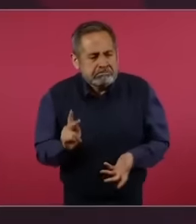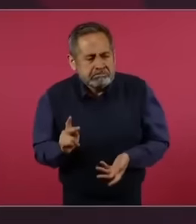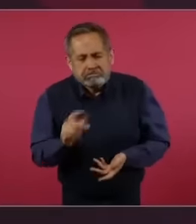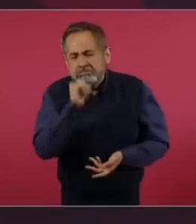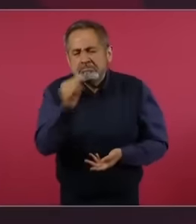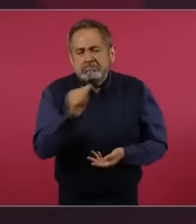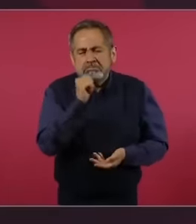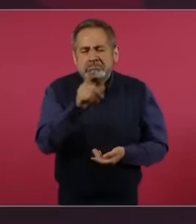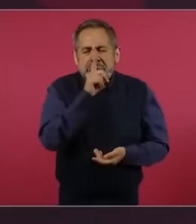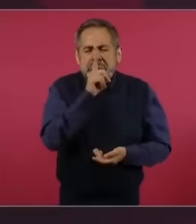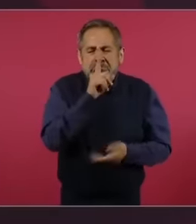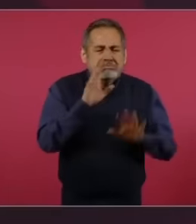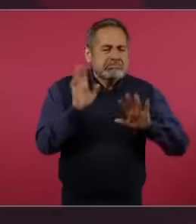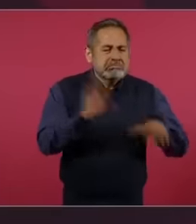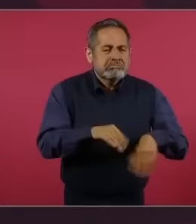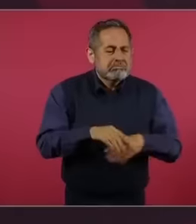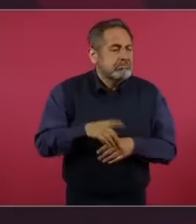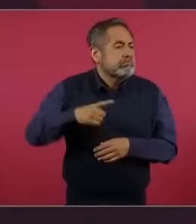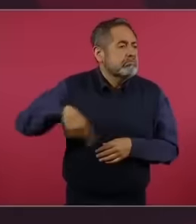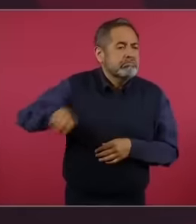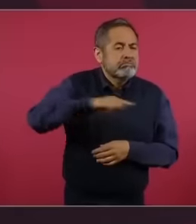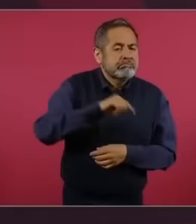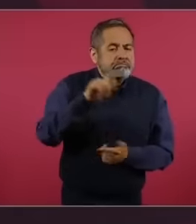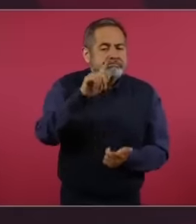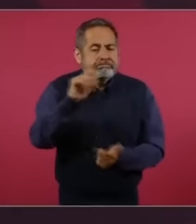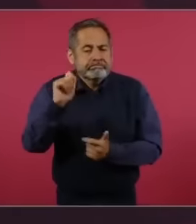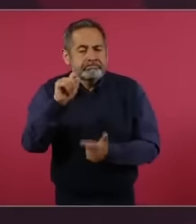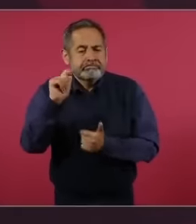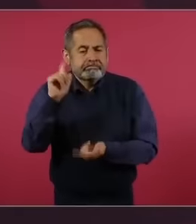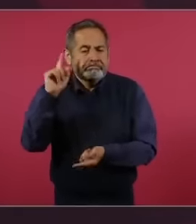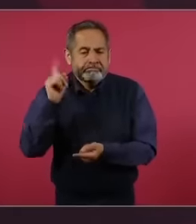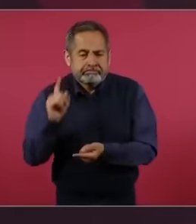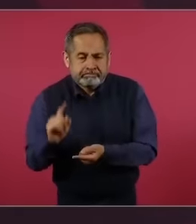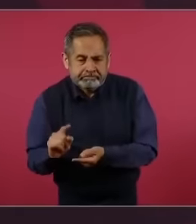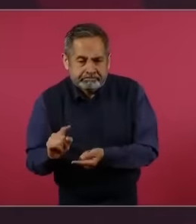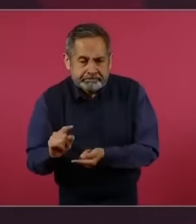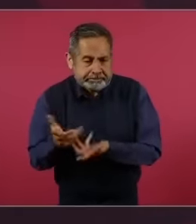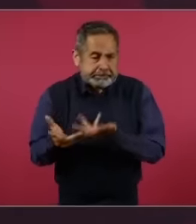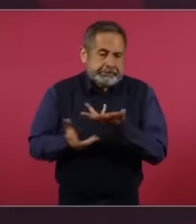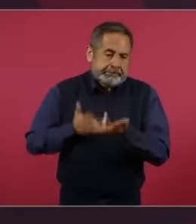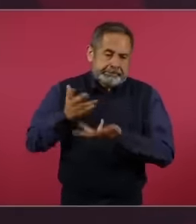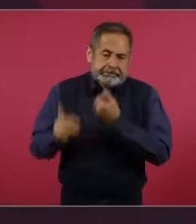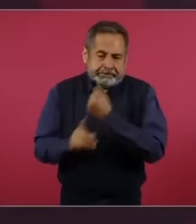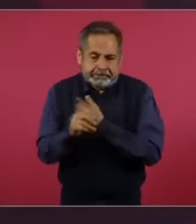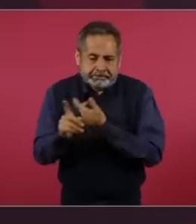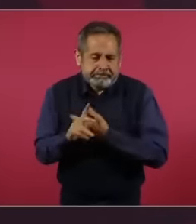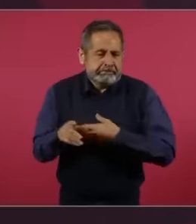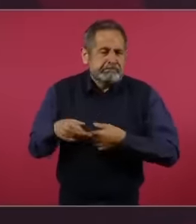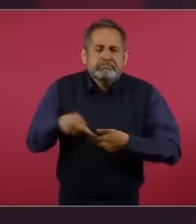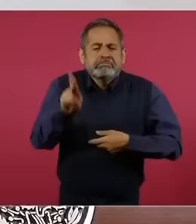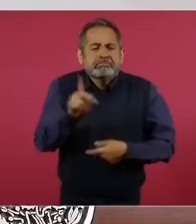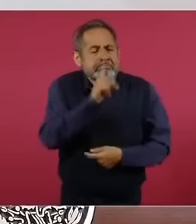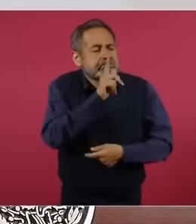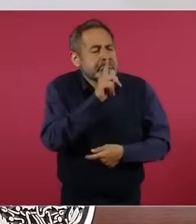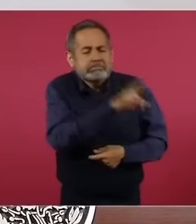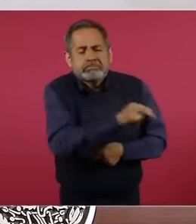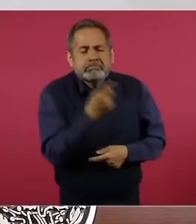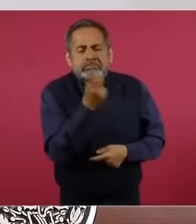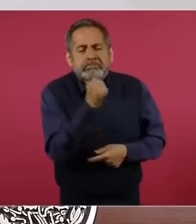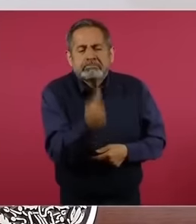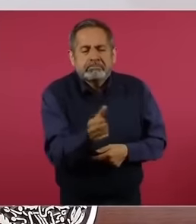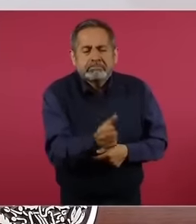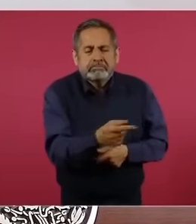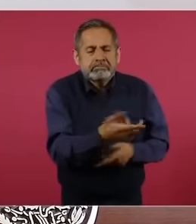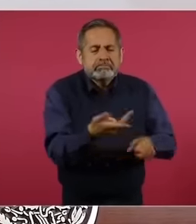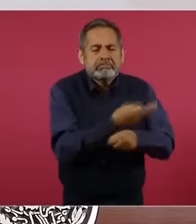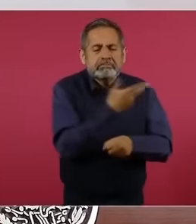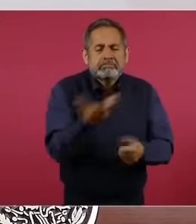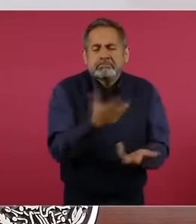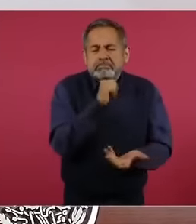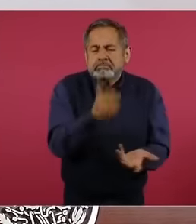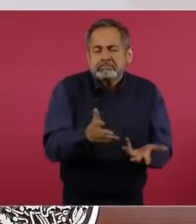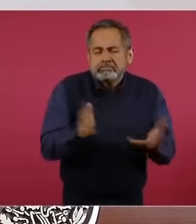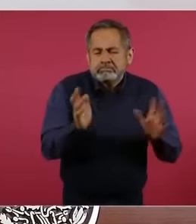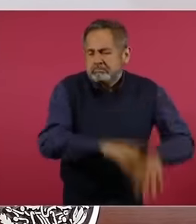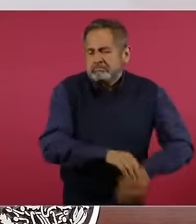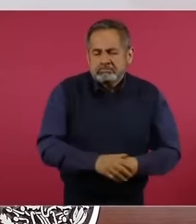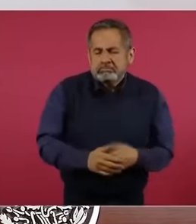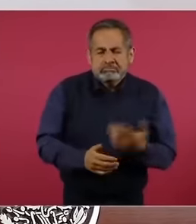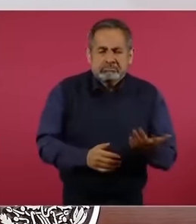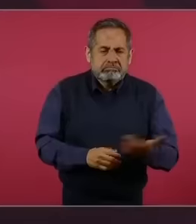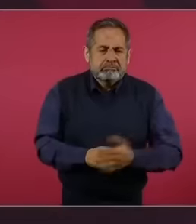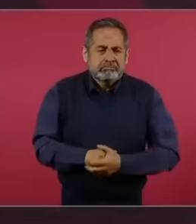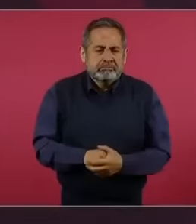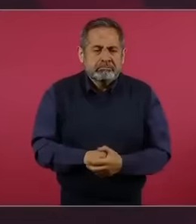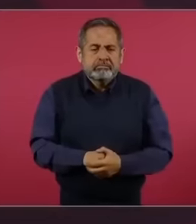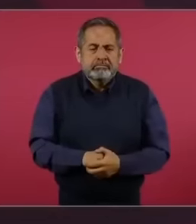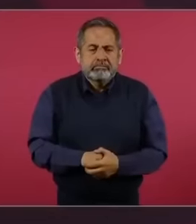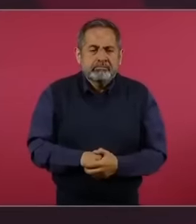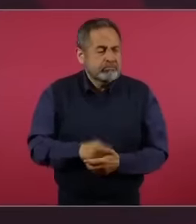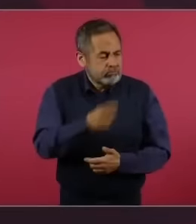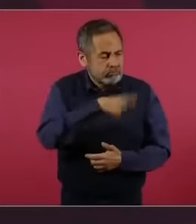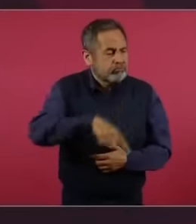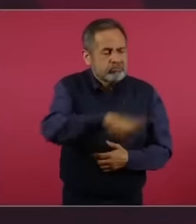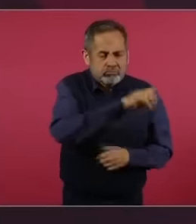a decrease in revenue. And that would affect us, but no, no, no, he doesn't act